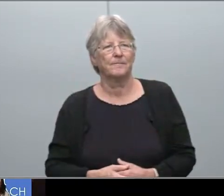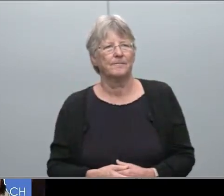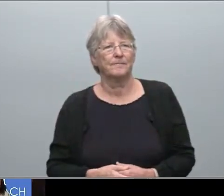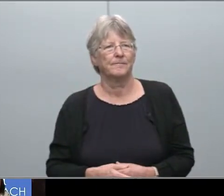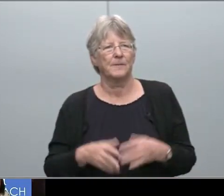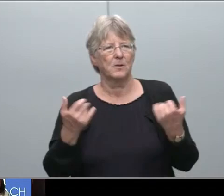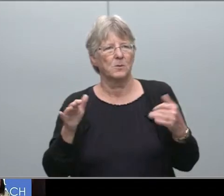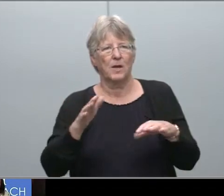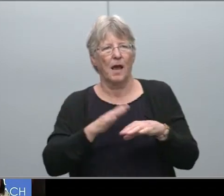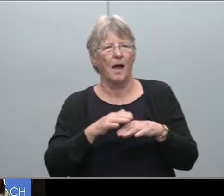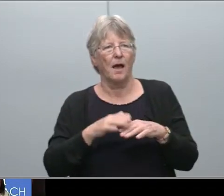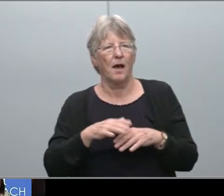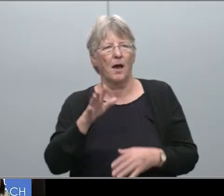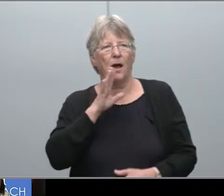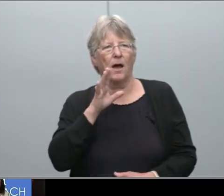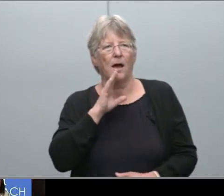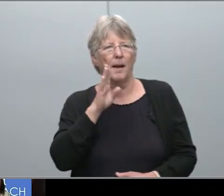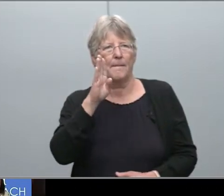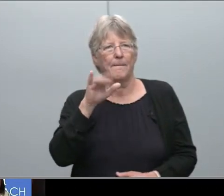'cause I don't think I see it on my end. Do I, Robin?